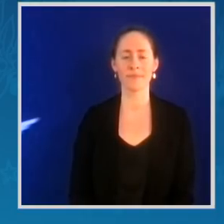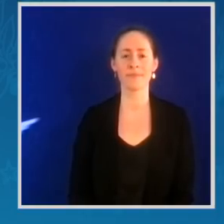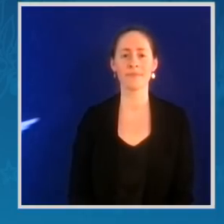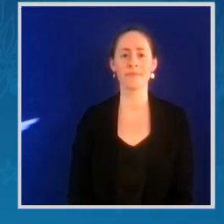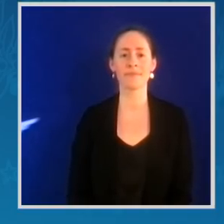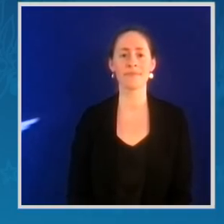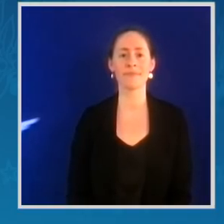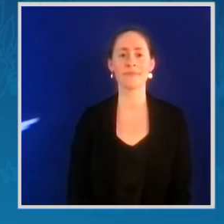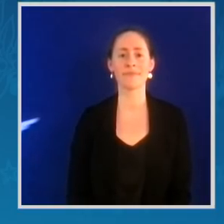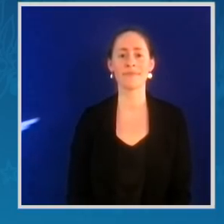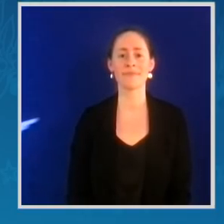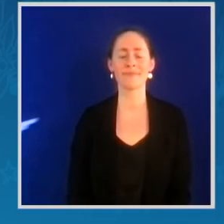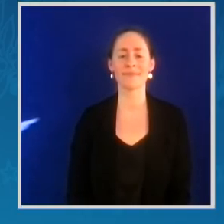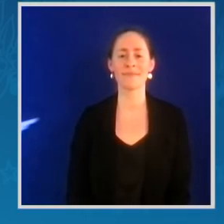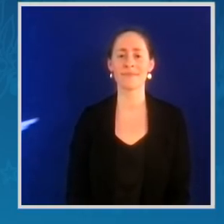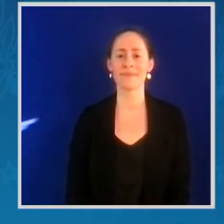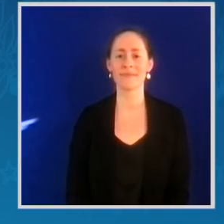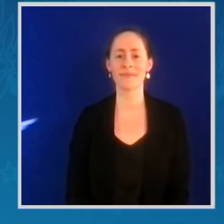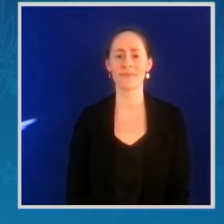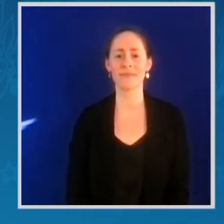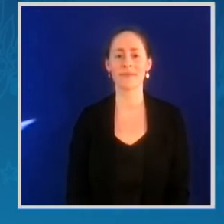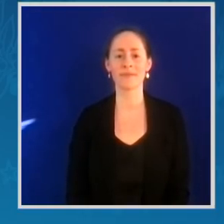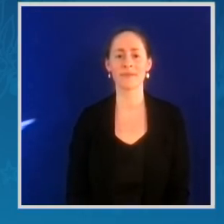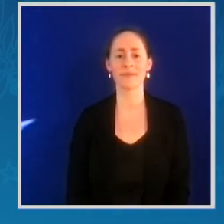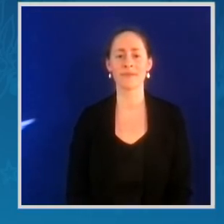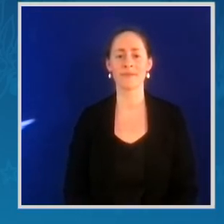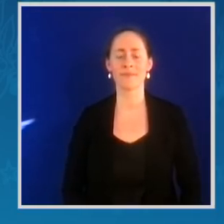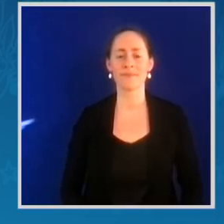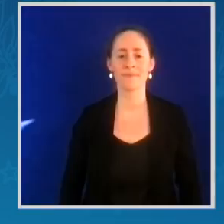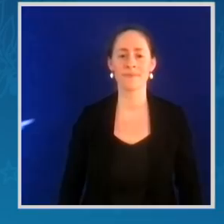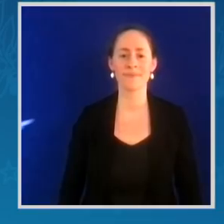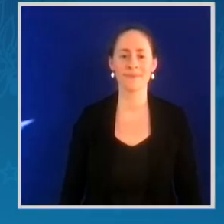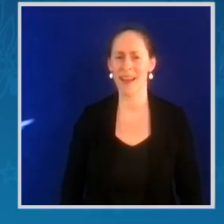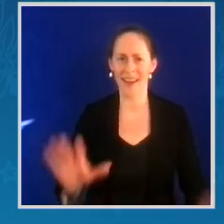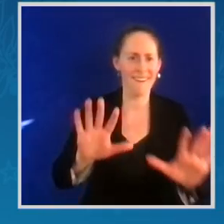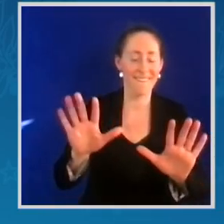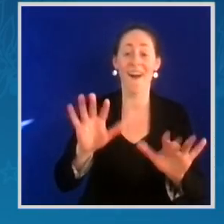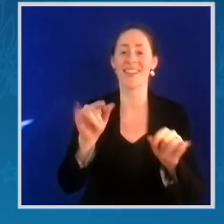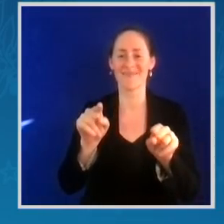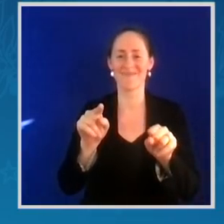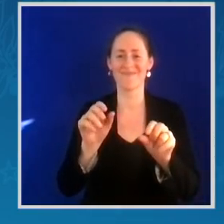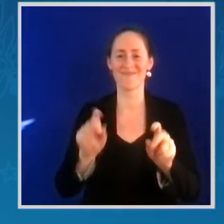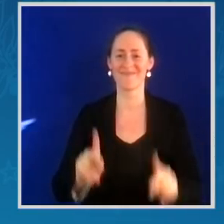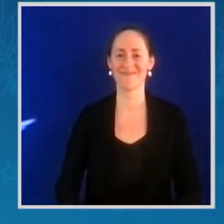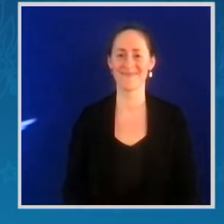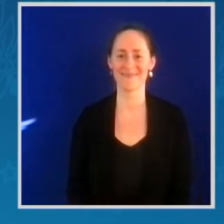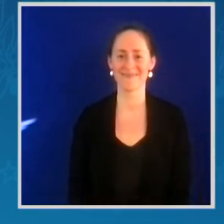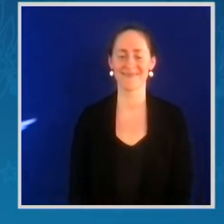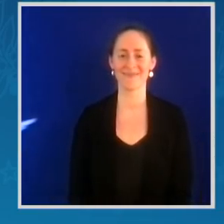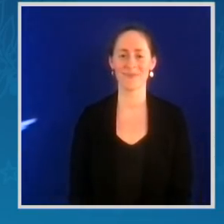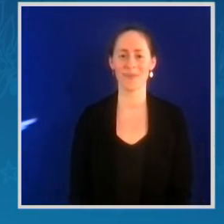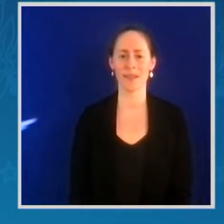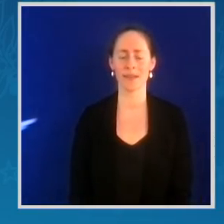The Press: Just want to make sure I'm not blocking the camera.